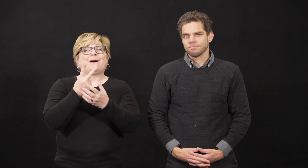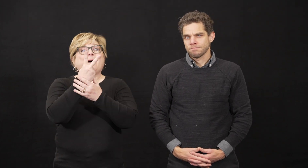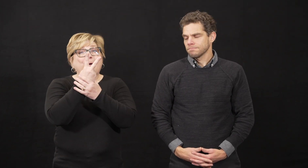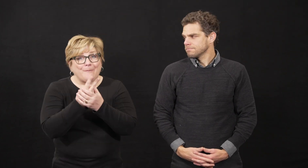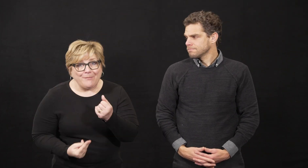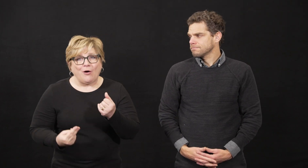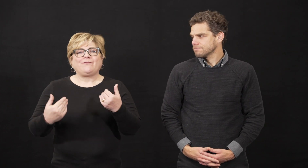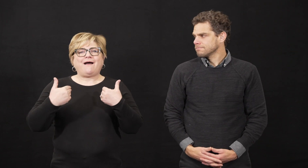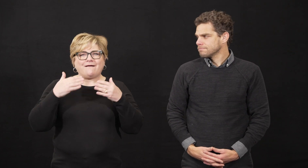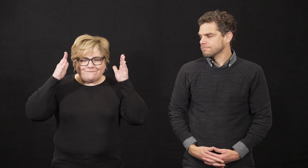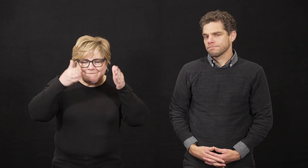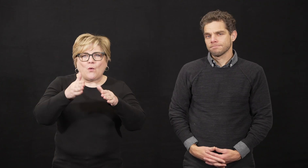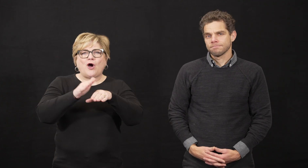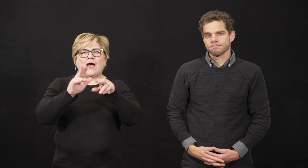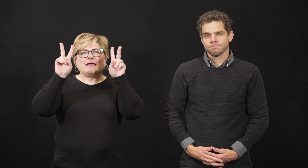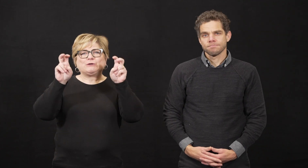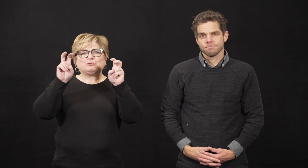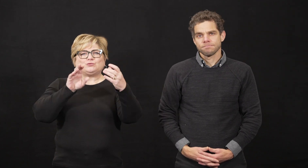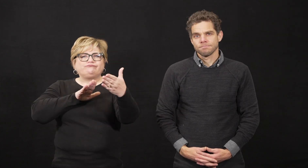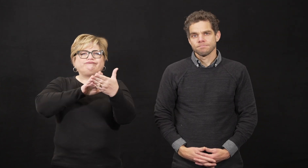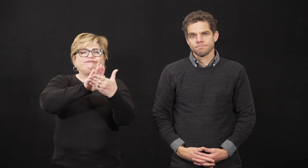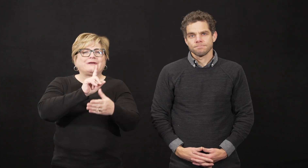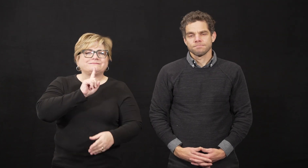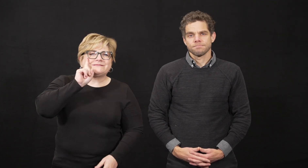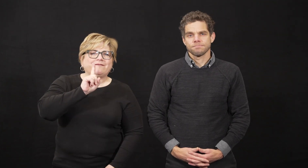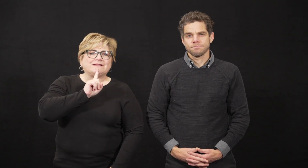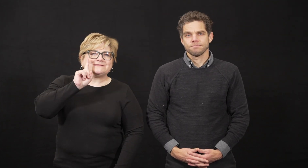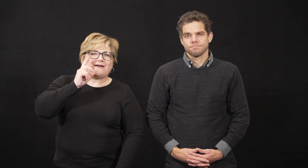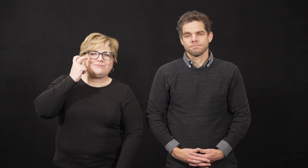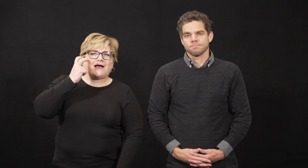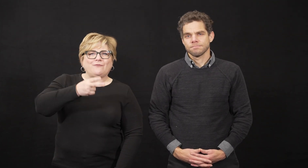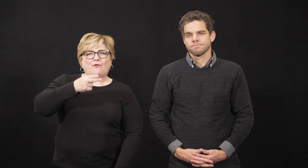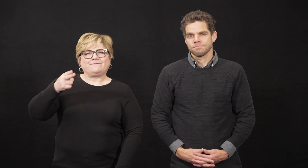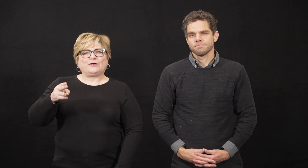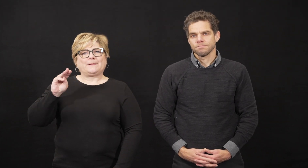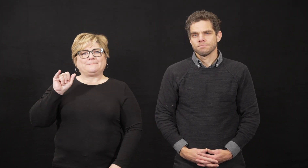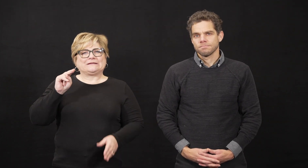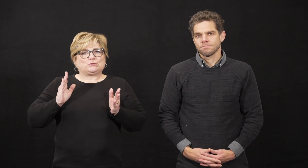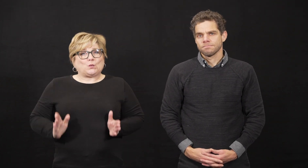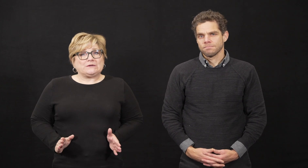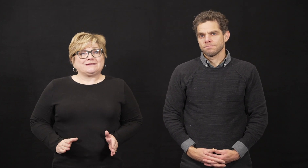Both focus on issues facing deaf, deafblind, and hard of hearing Minnesotans,